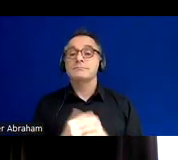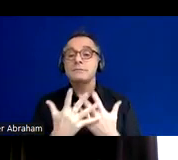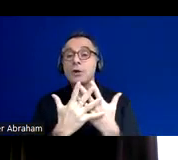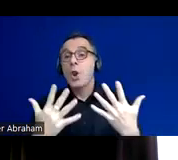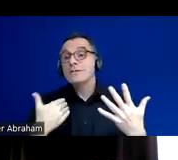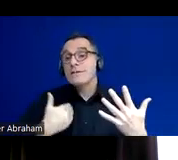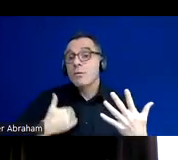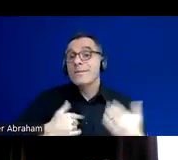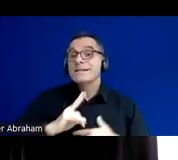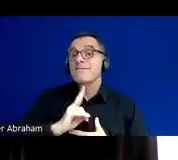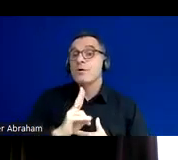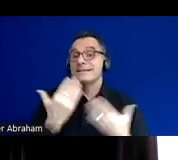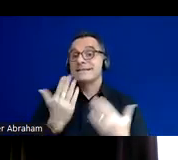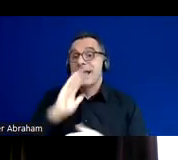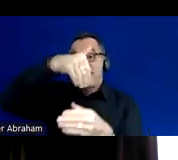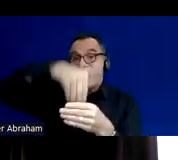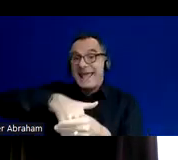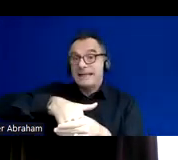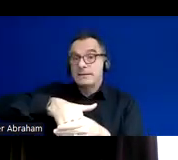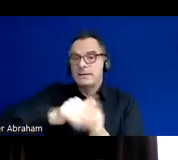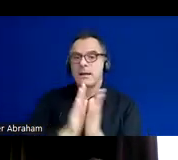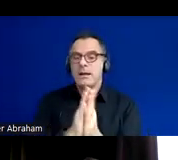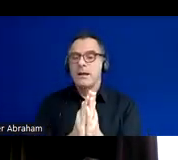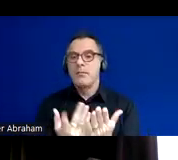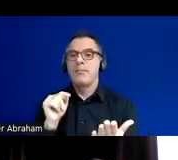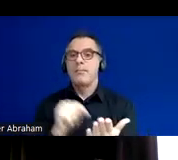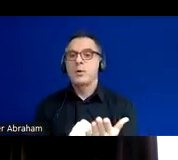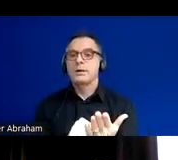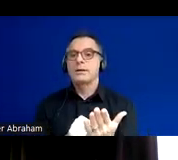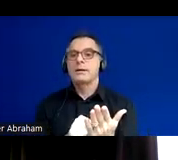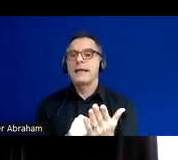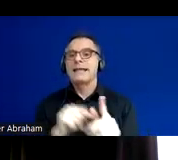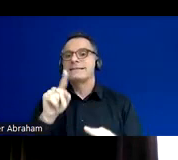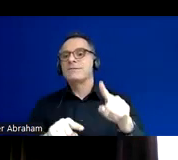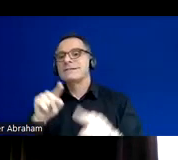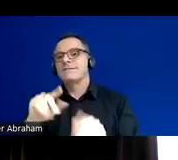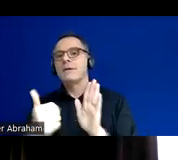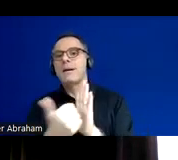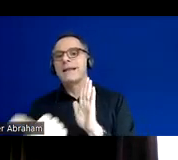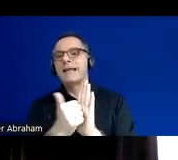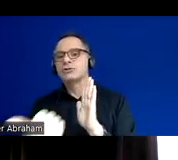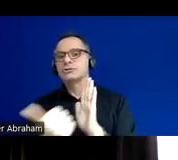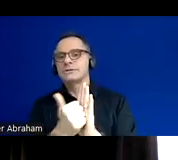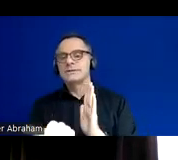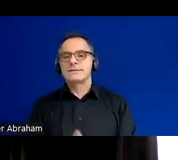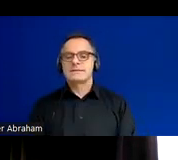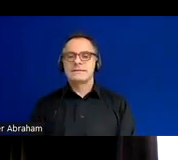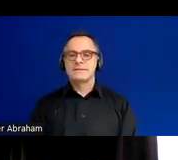voices represented within that that one book and its various iterations. This room became actually